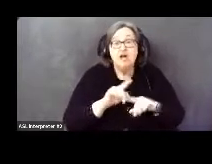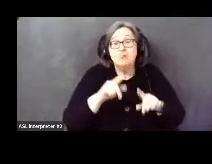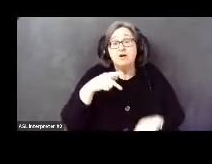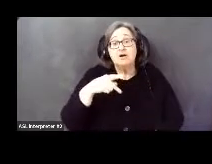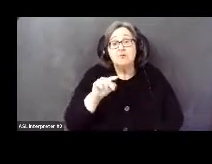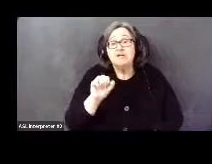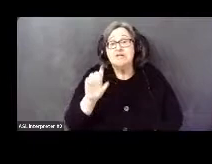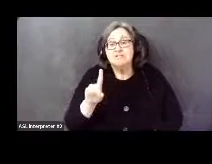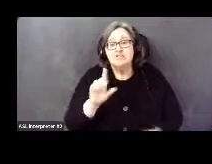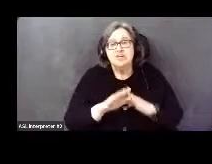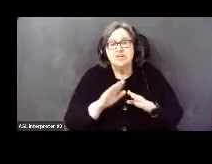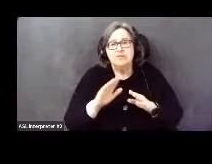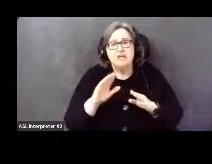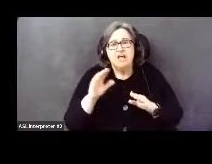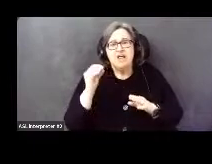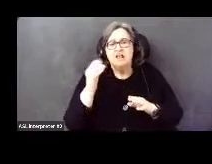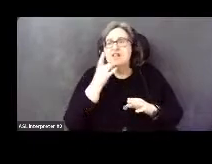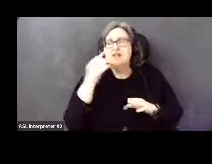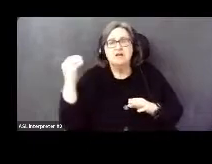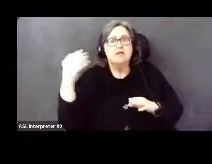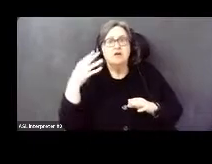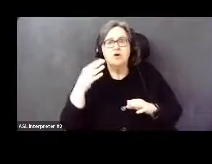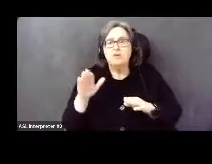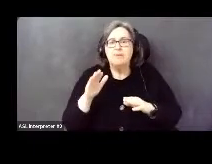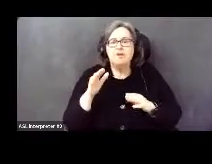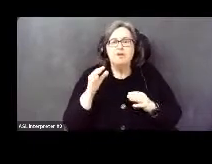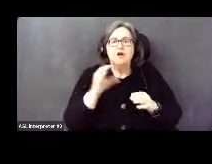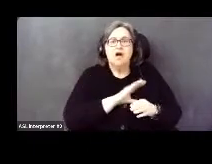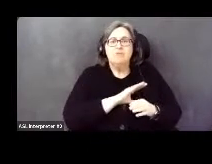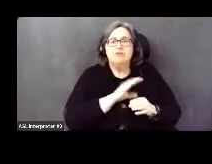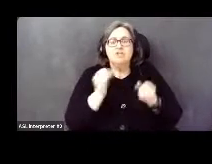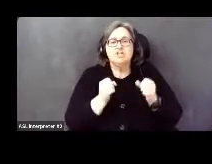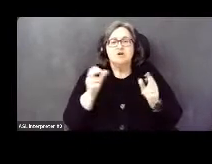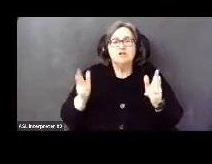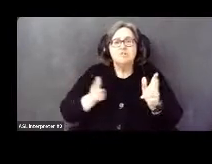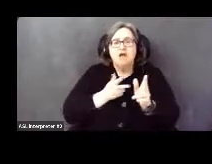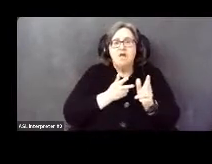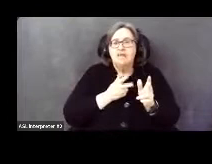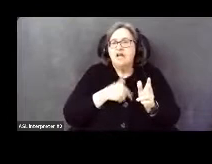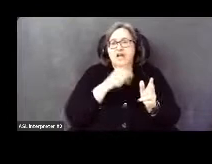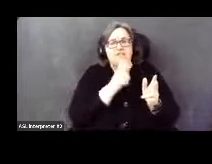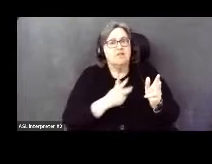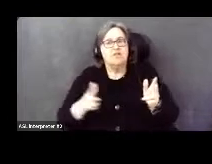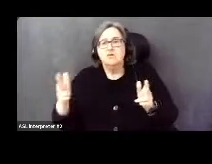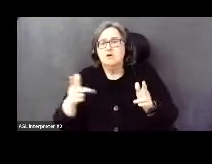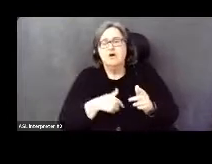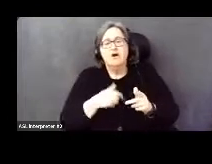of light, it can be a noise, a police car gets behind me and I still have to get off of the road. That's what I was taught. Get off of the road. Get the